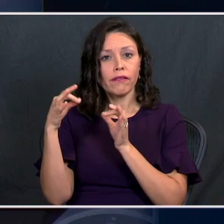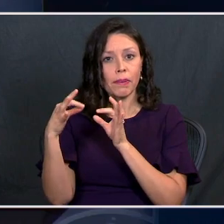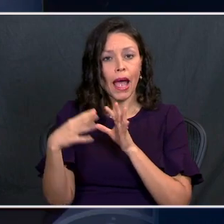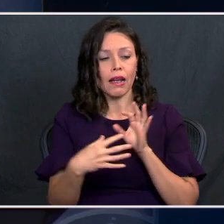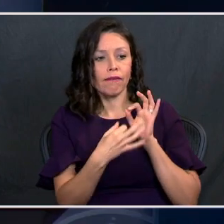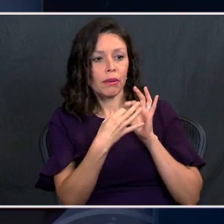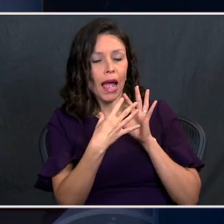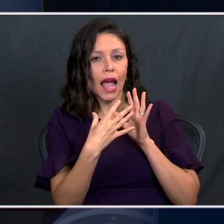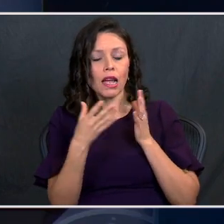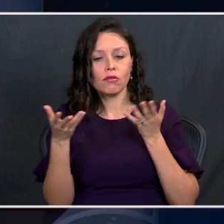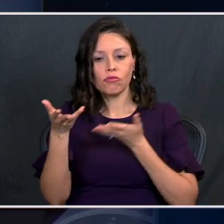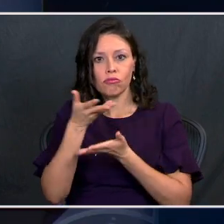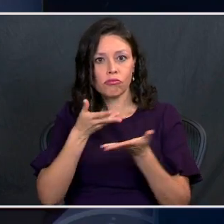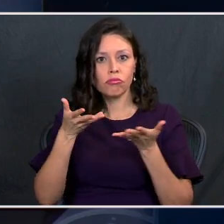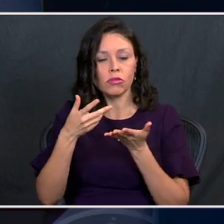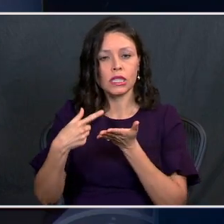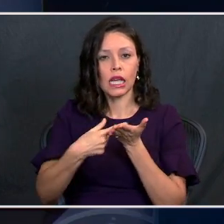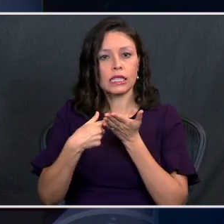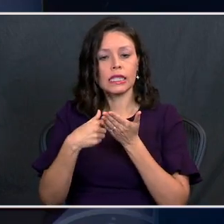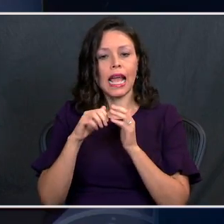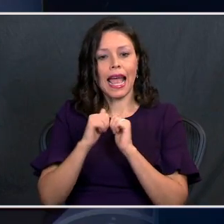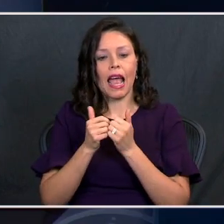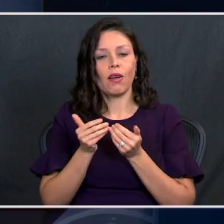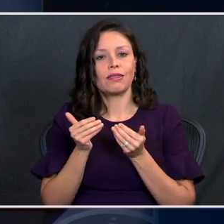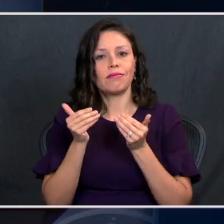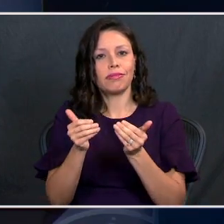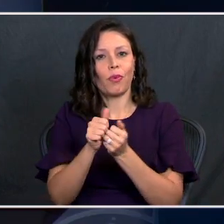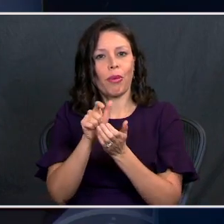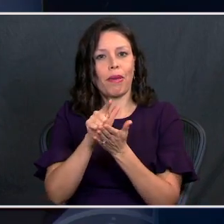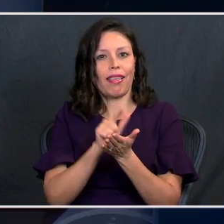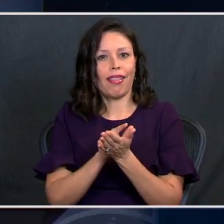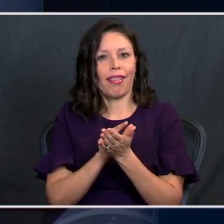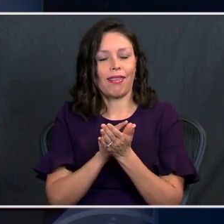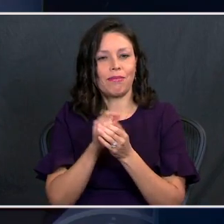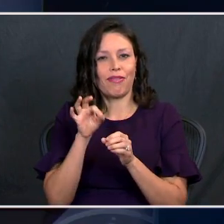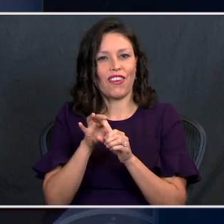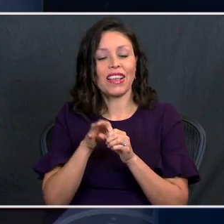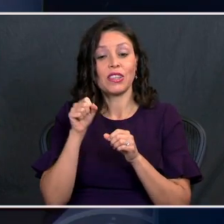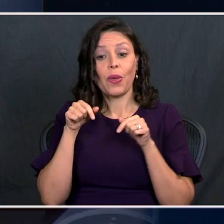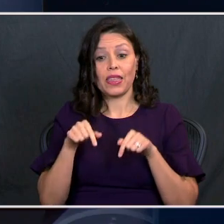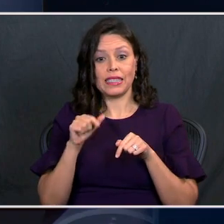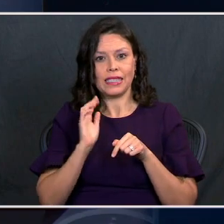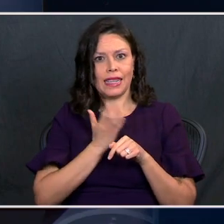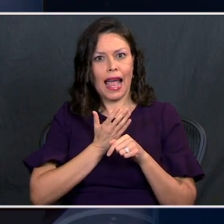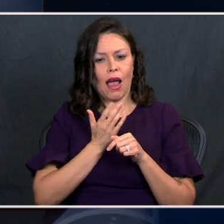on what they think is going to work and how to move this package forward. So, in our view, this is working exactly as it should work.